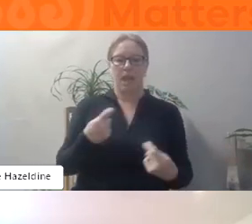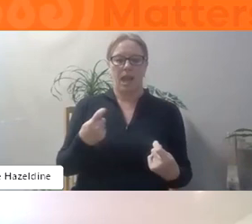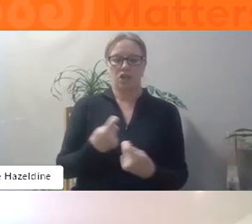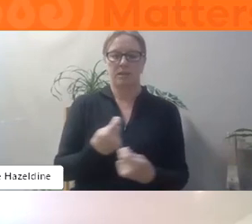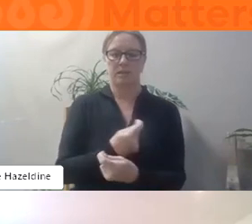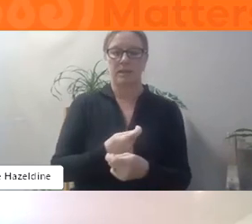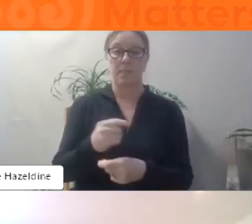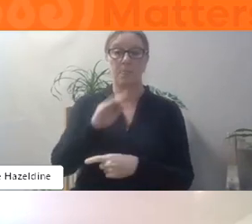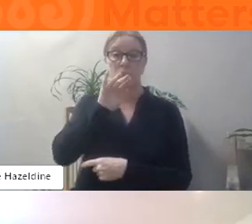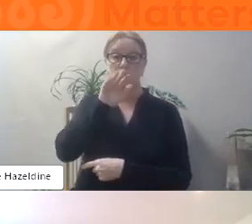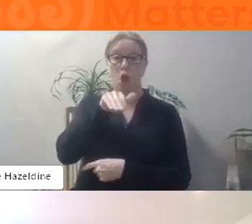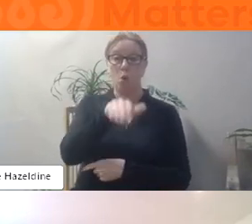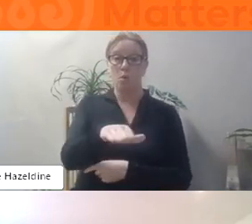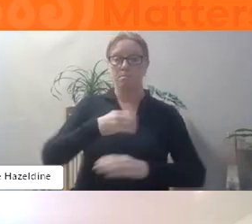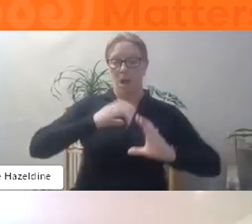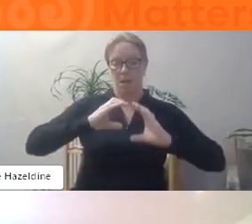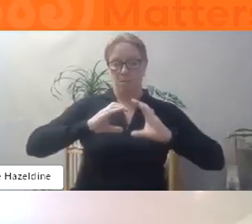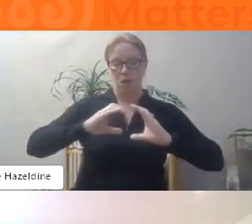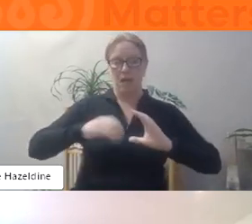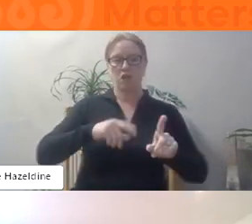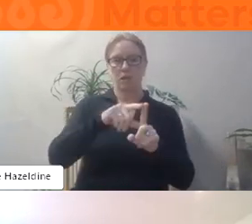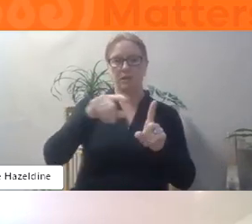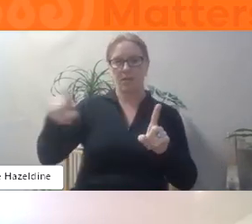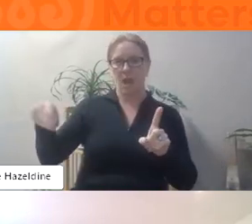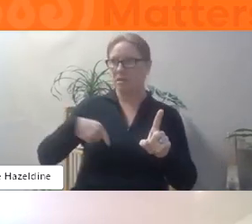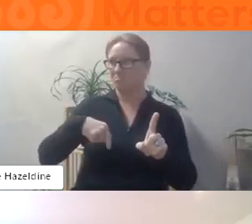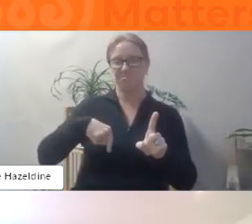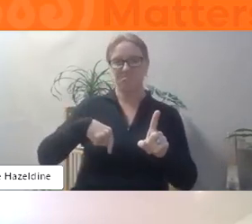As my communication device did not have the capability to speak